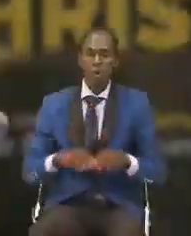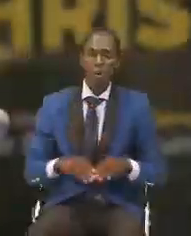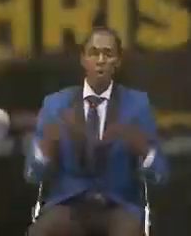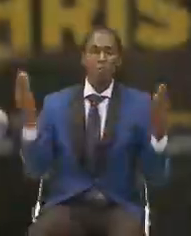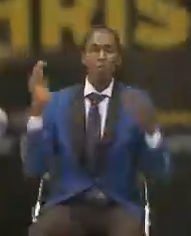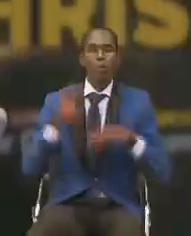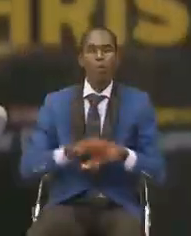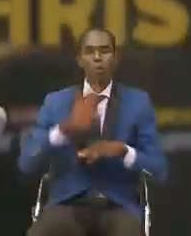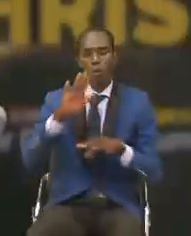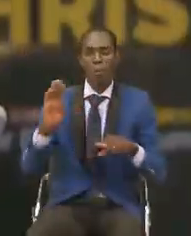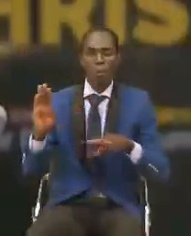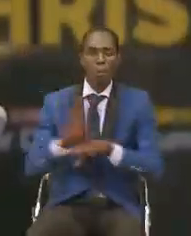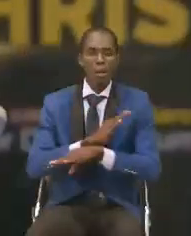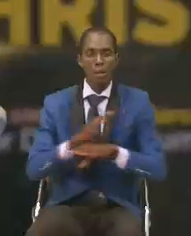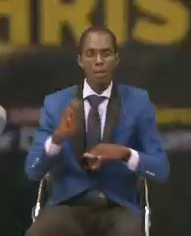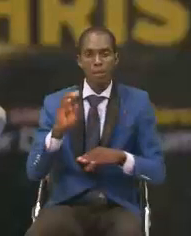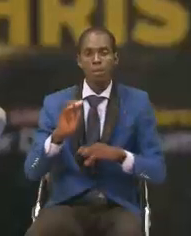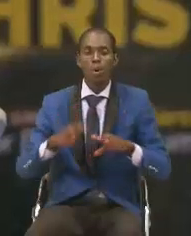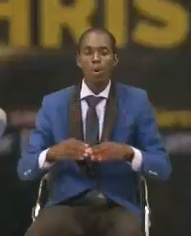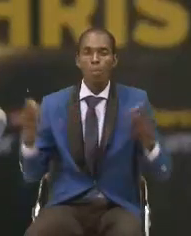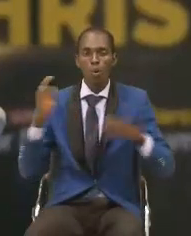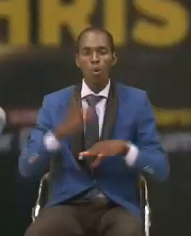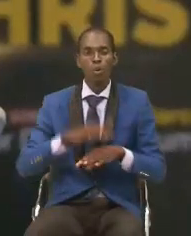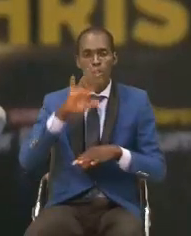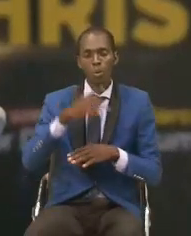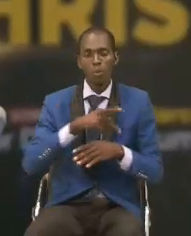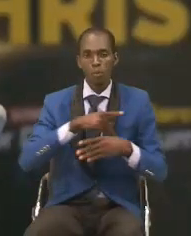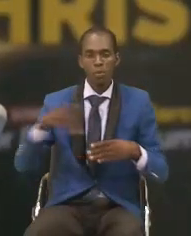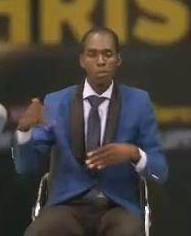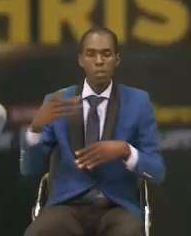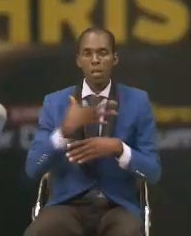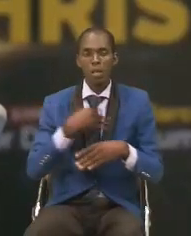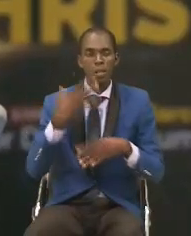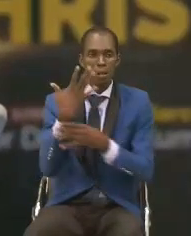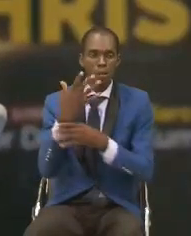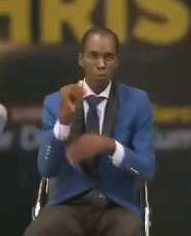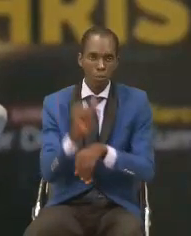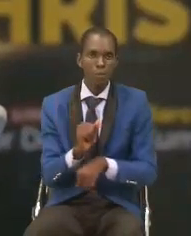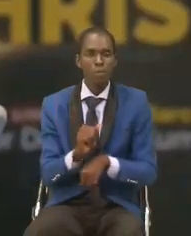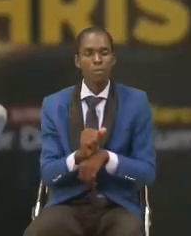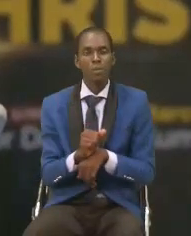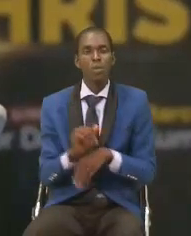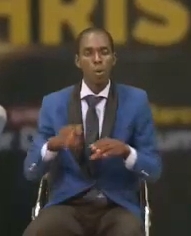open on your family open on your business open your career